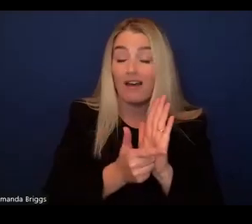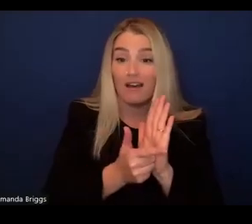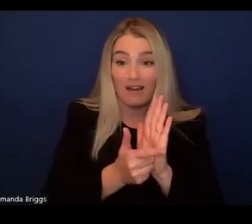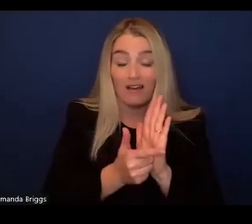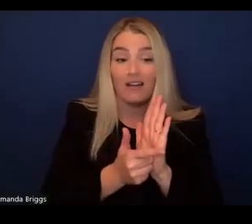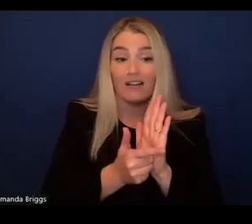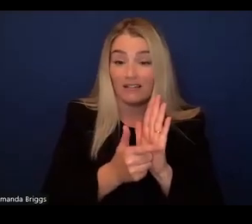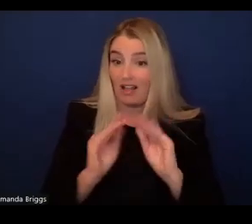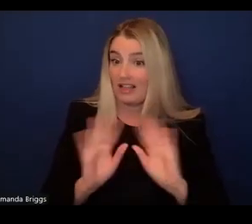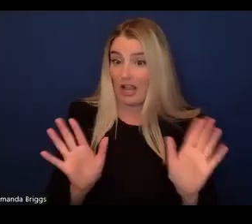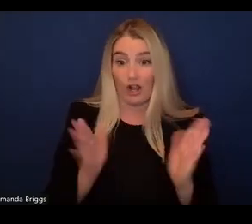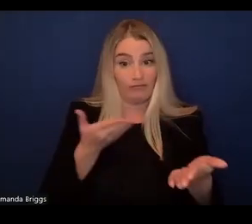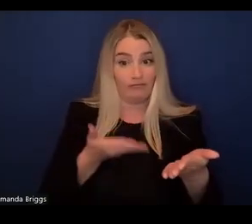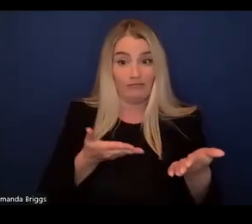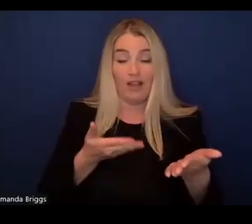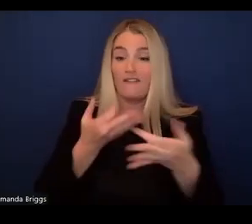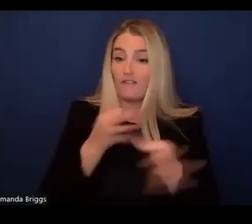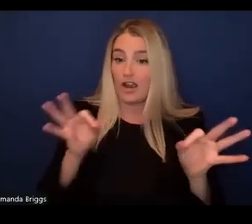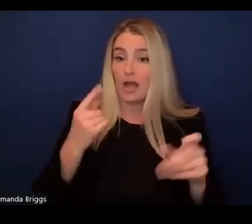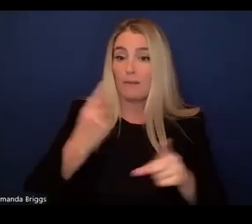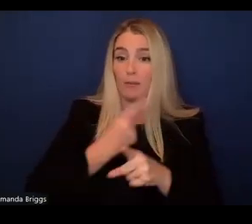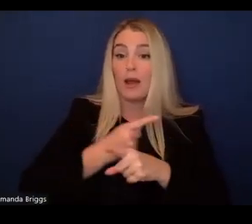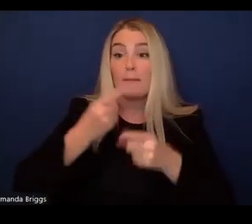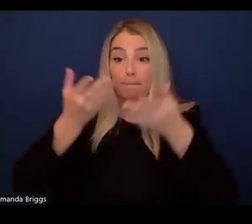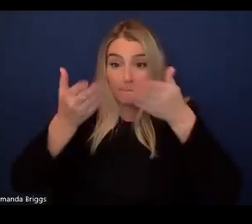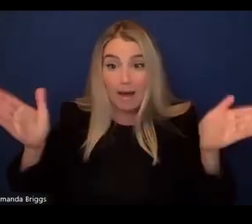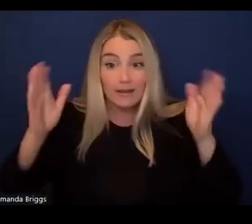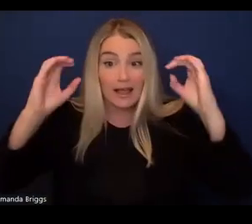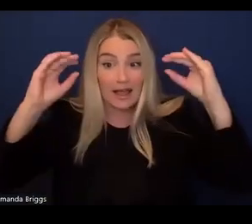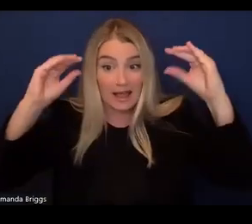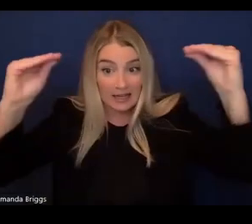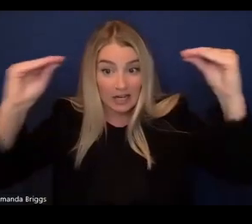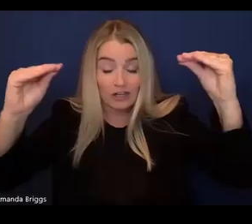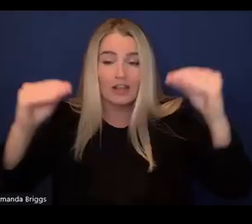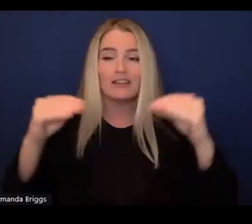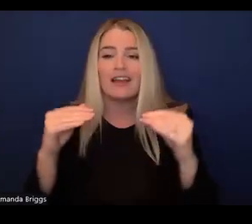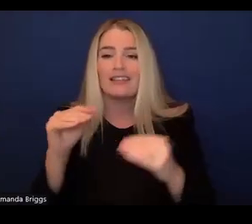The law is clear. It says Free and Appropriate Public Education in the least restrictive environment.